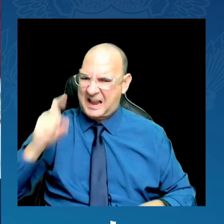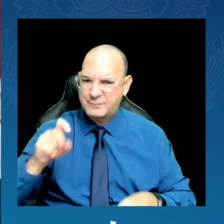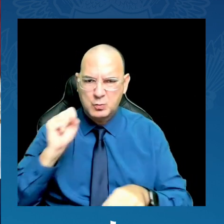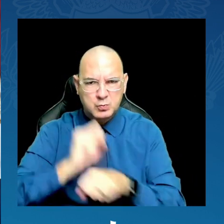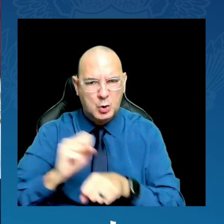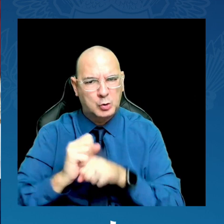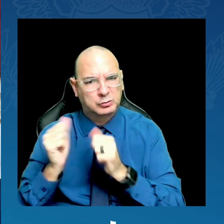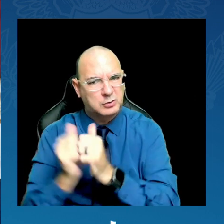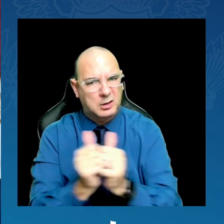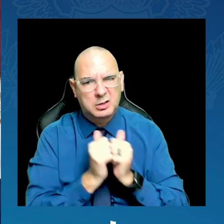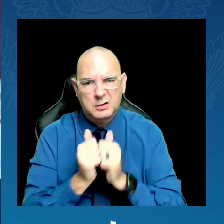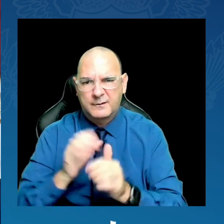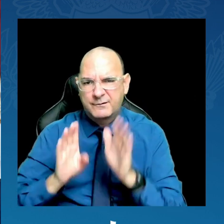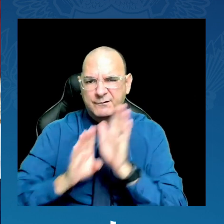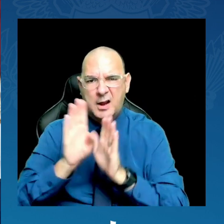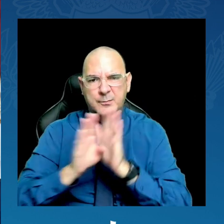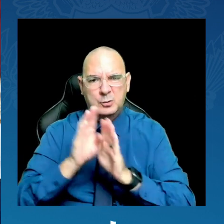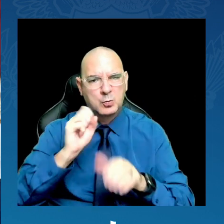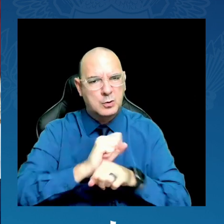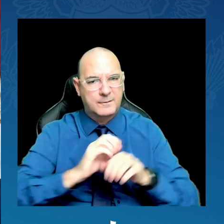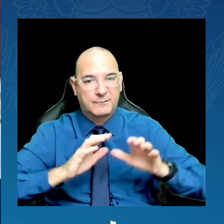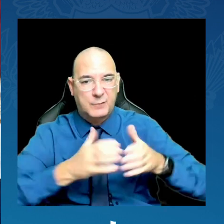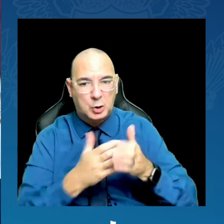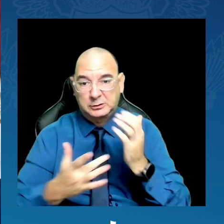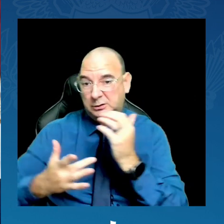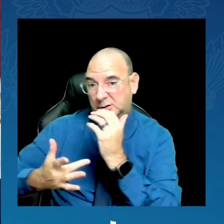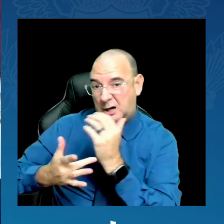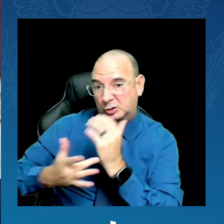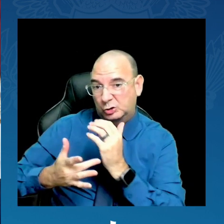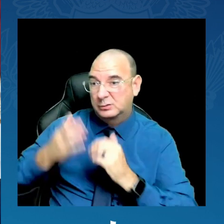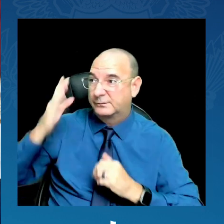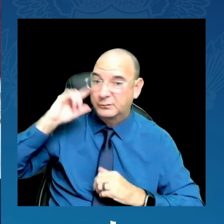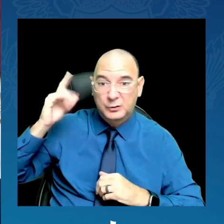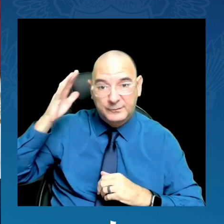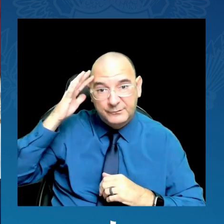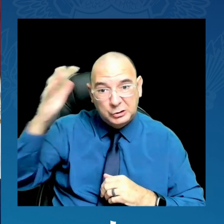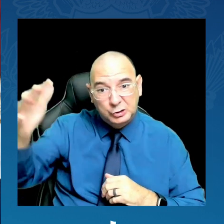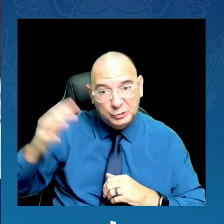and the technologies of the future. This is why we're expanding our efforts